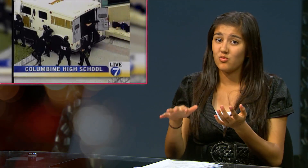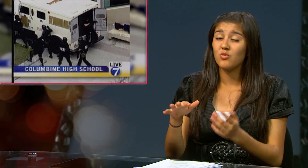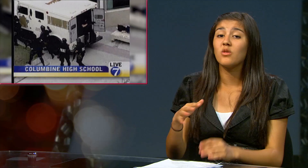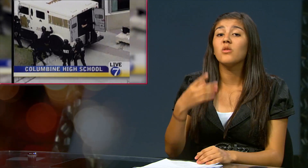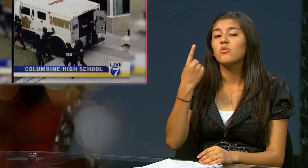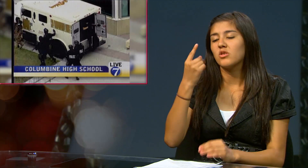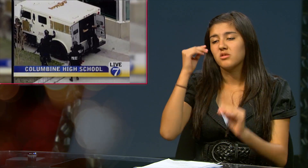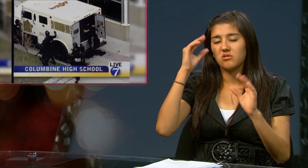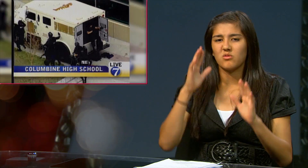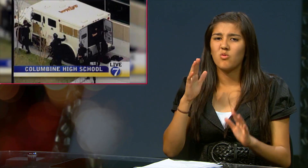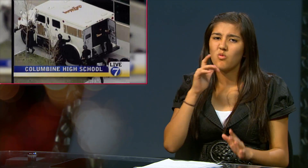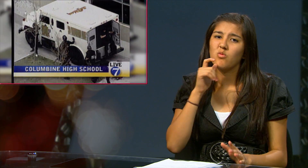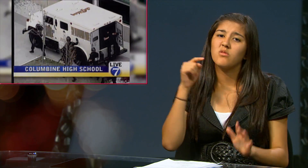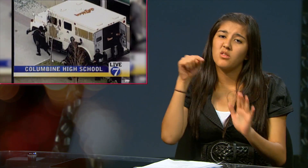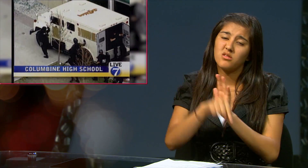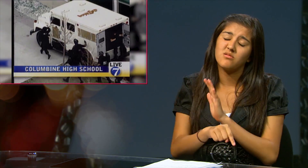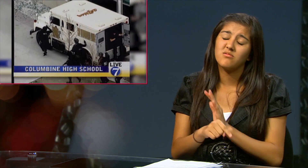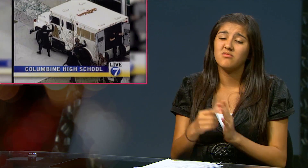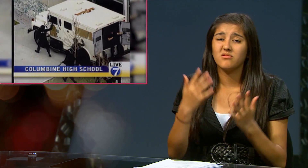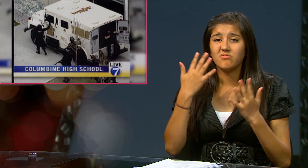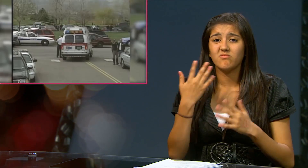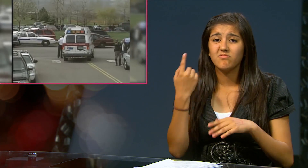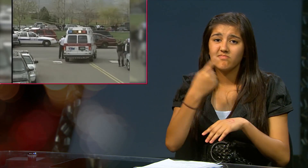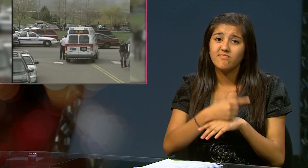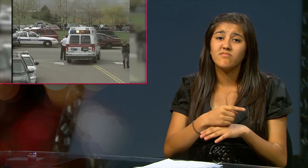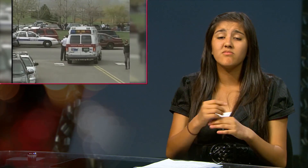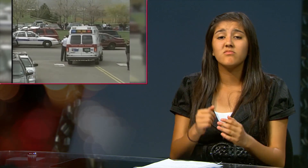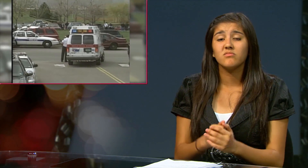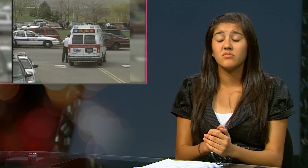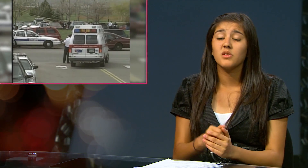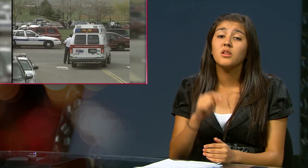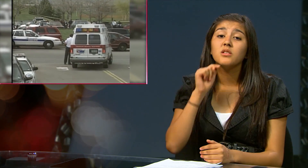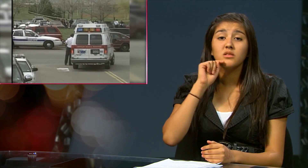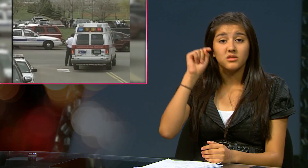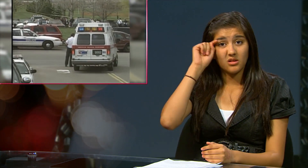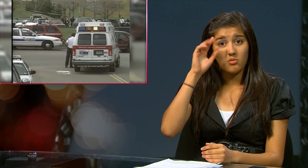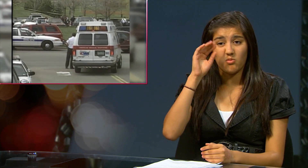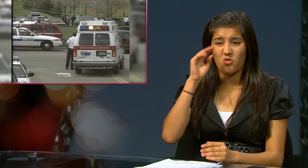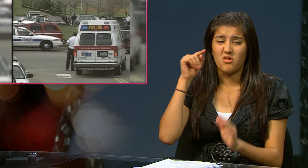WHO WERE KILLED. BOTH TEEN GUNMEN THEN KILLED THEMSELVES. MOST OF THE SHOOTINGS TOOK PLACE